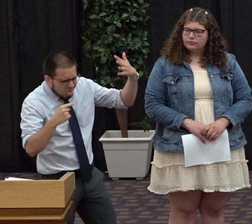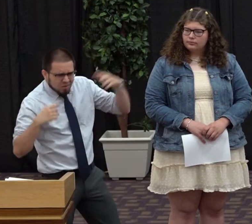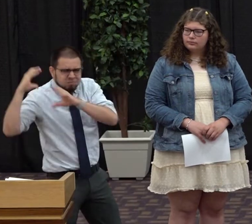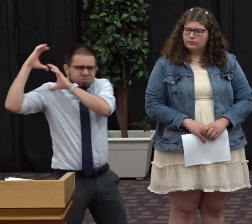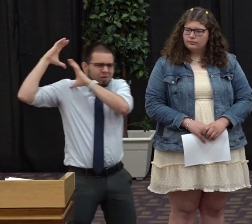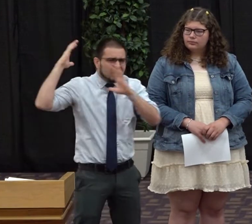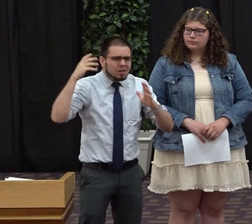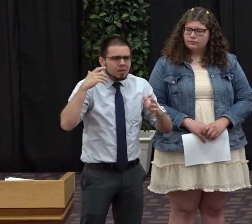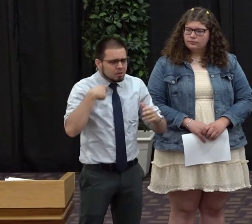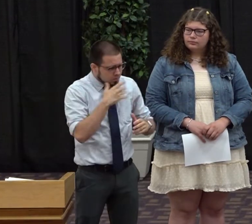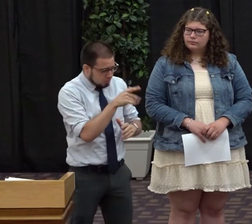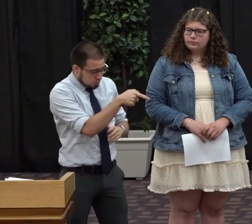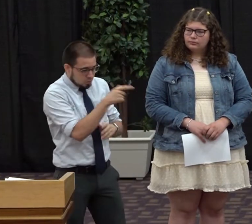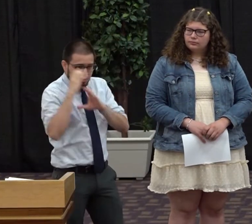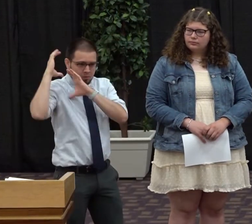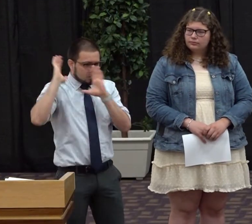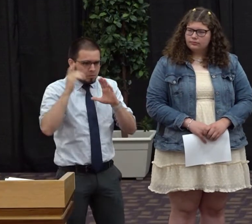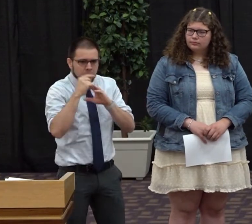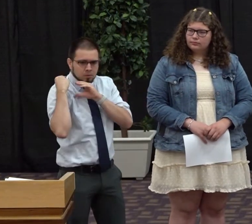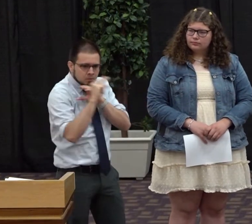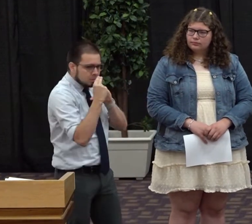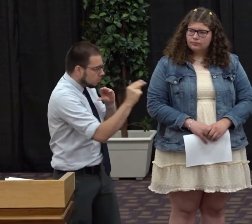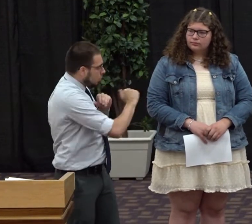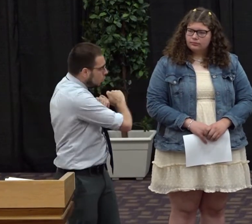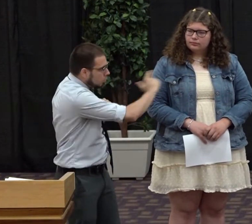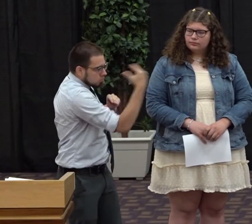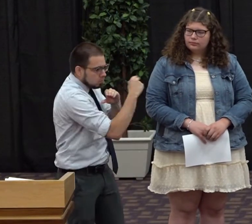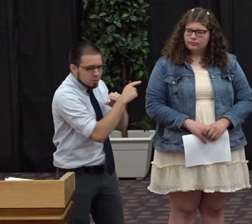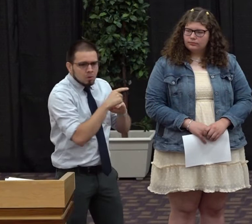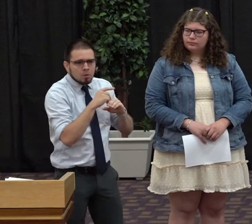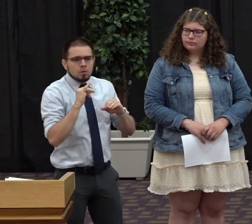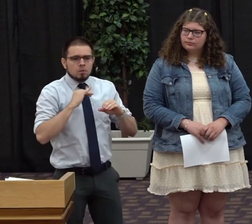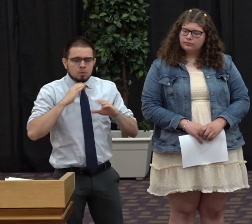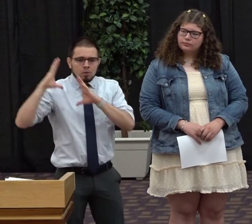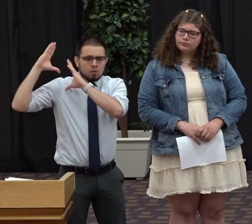This student came and said they had a lot of obligations. They were feeling the weight of it.